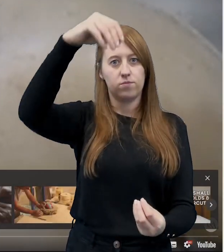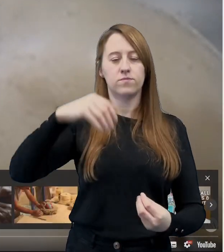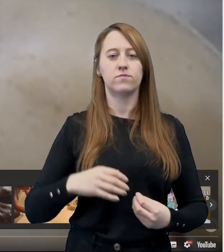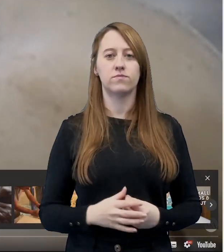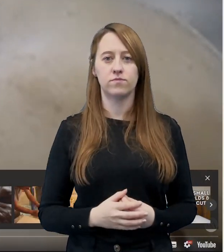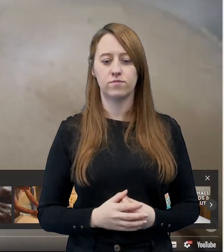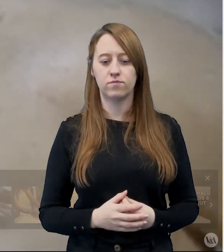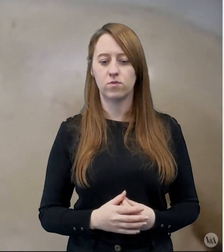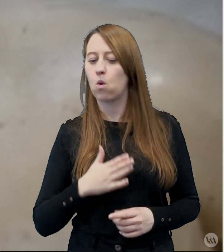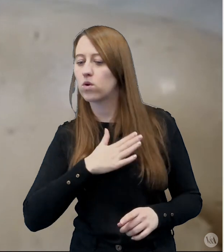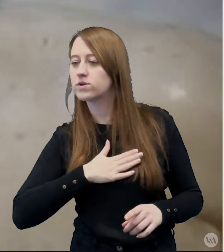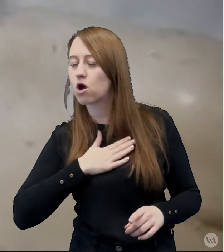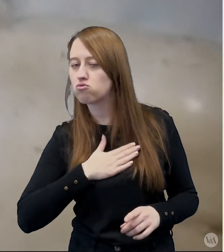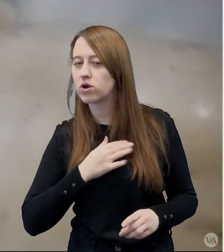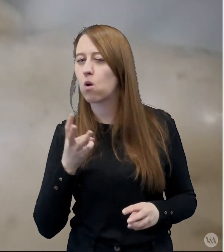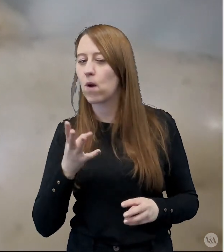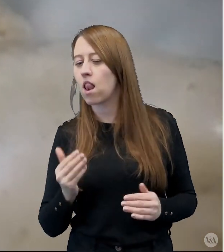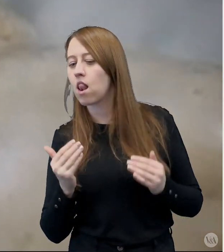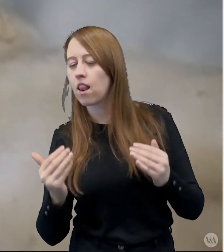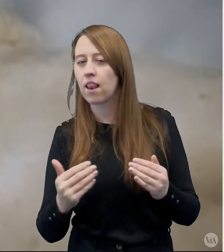Oh sorry, I'm just going to click forward to 59 seconds.